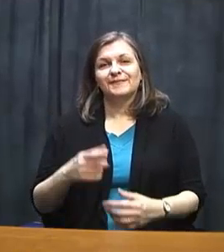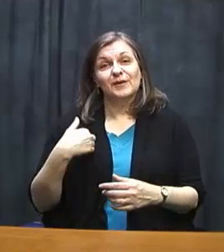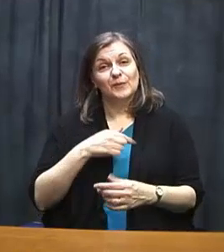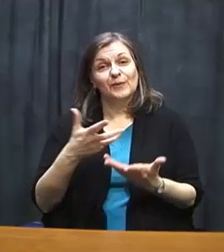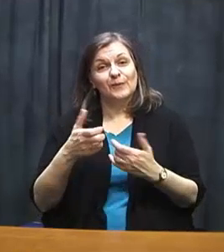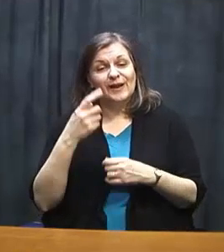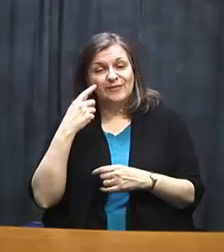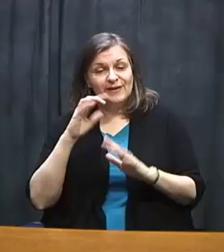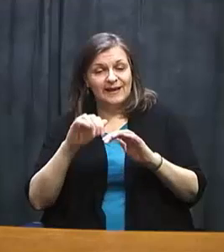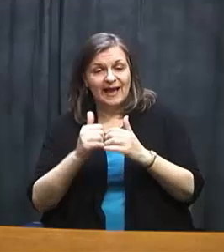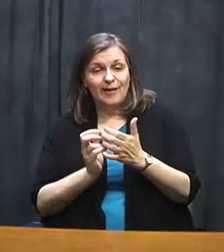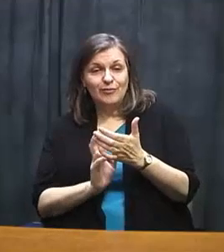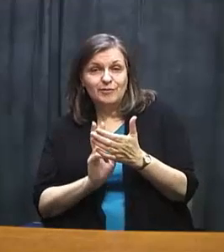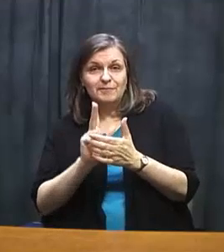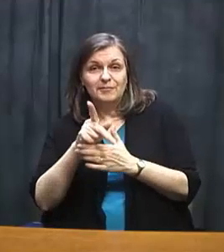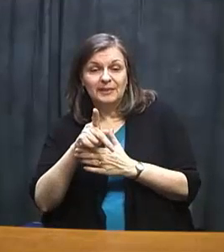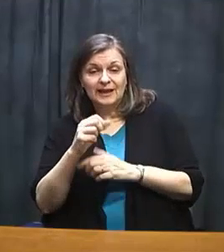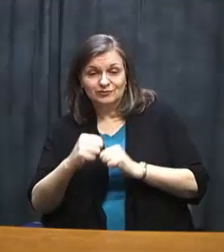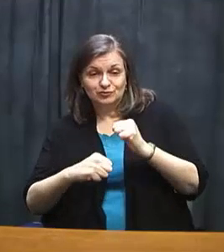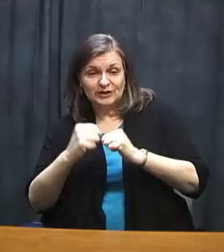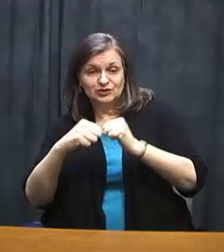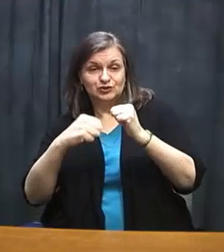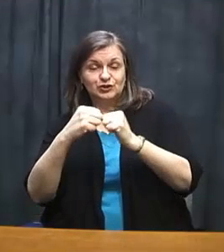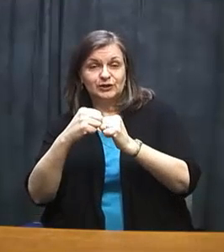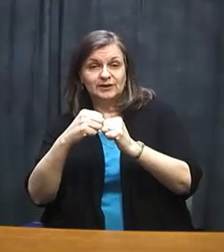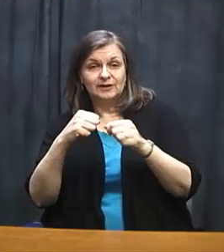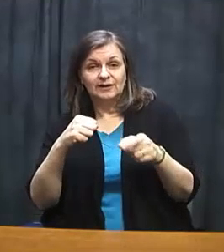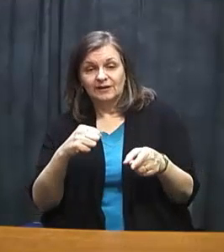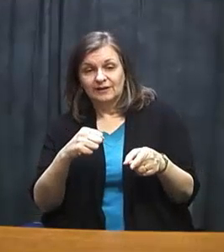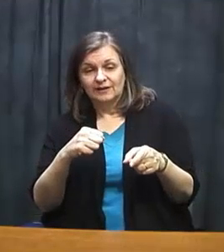is how this plant structure